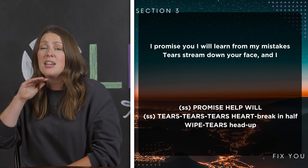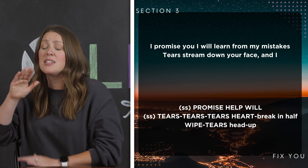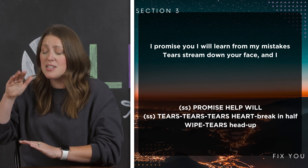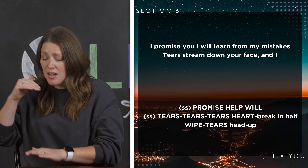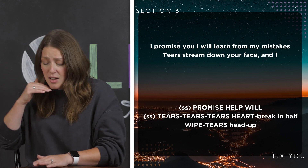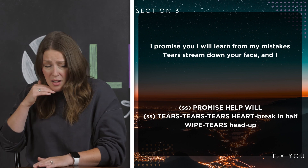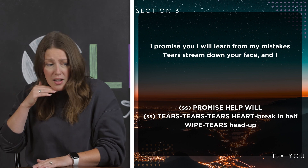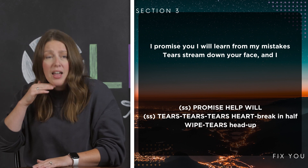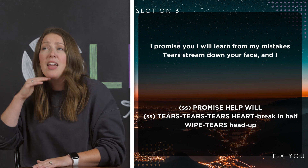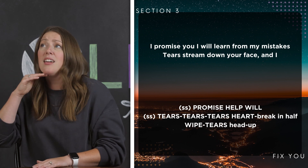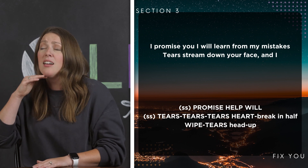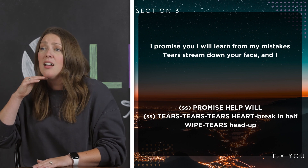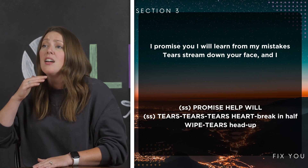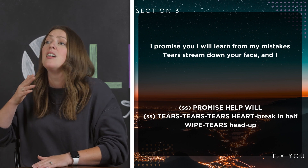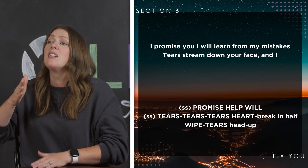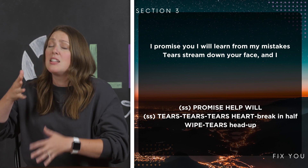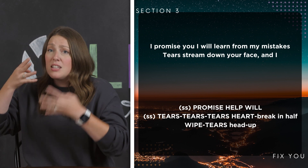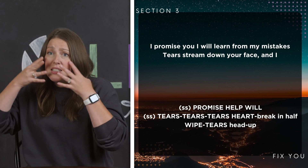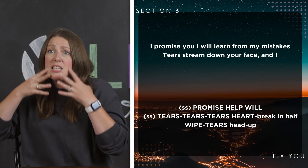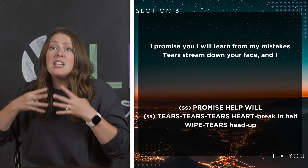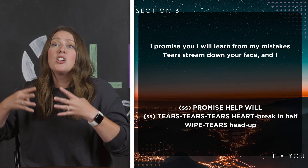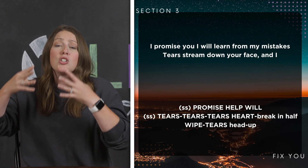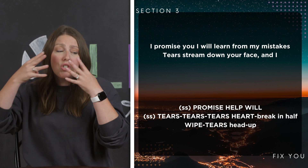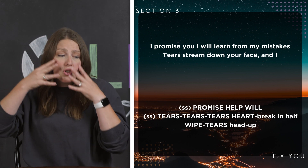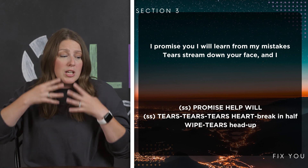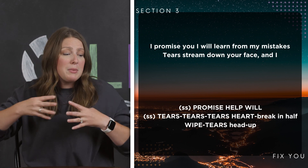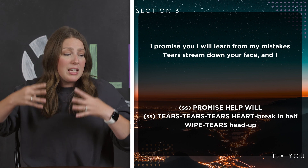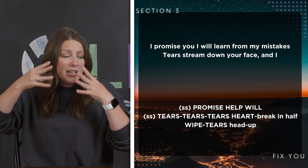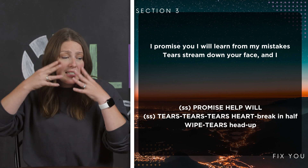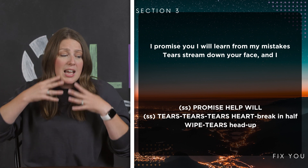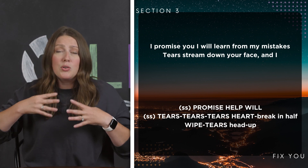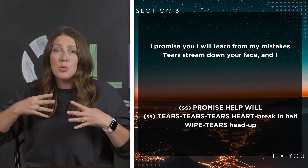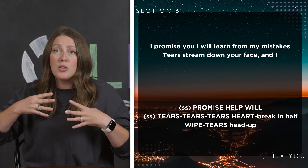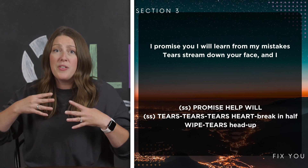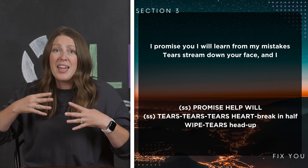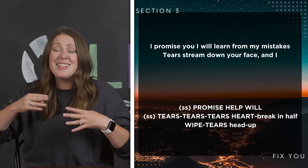It's hey the tears streaming down your face.